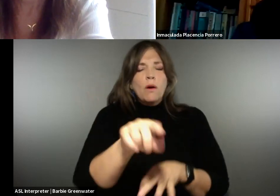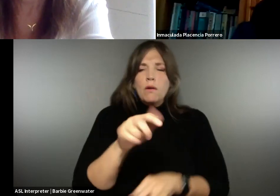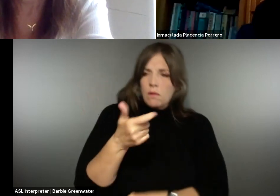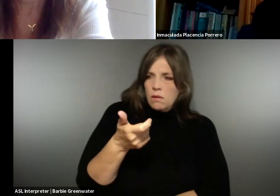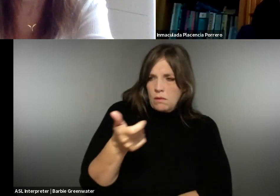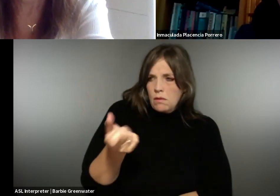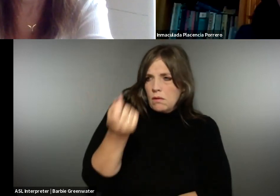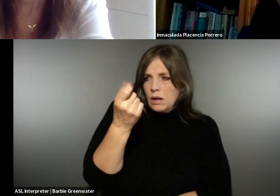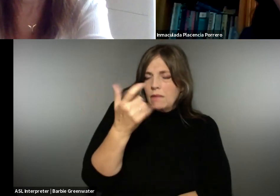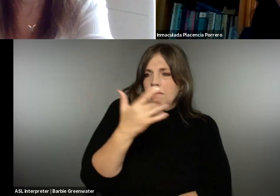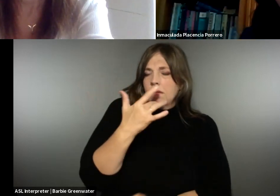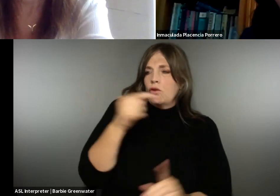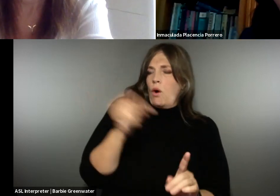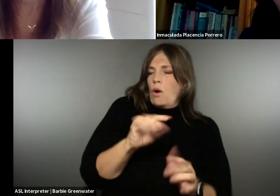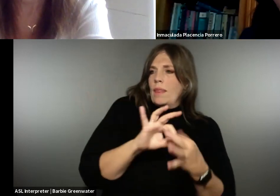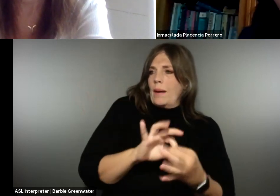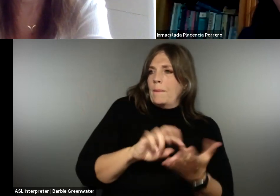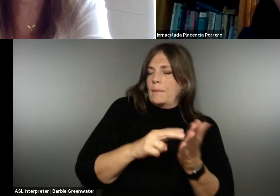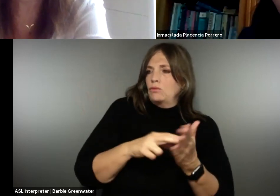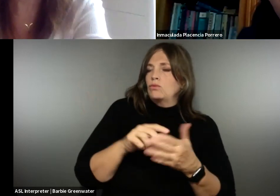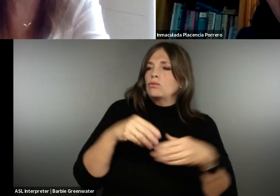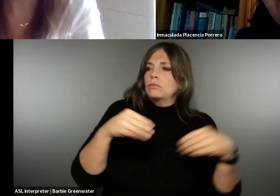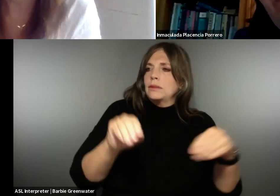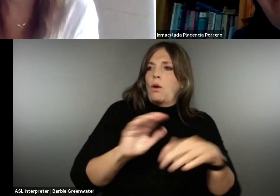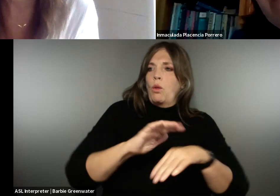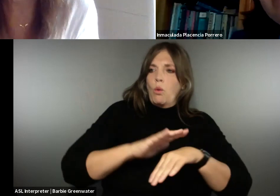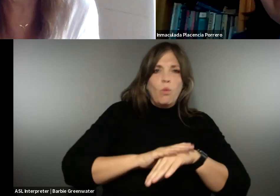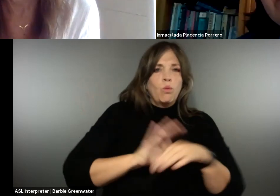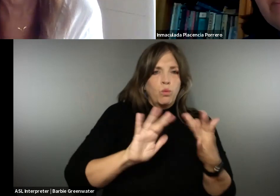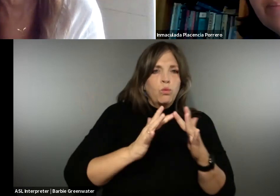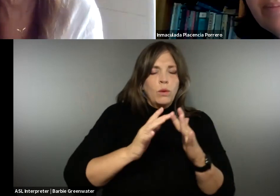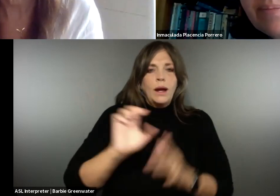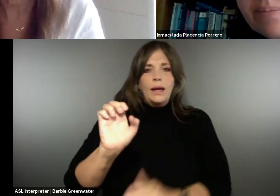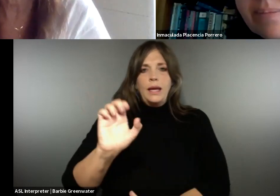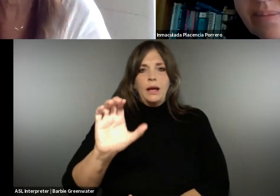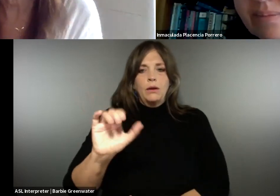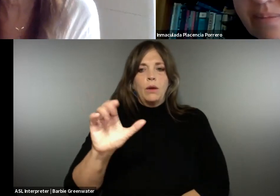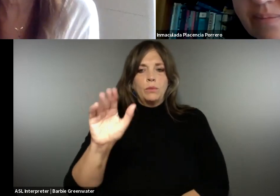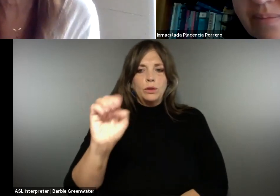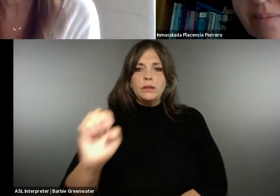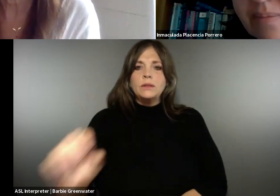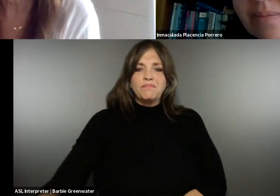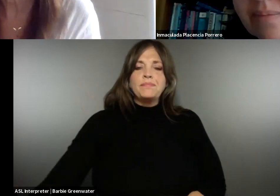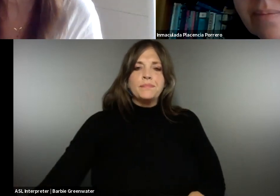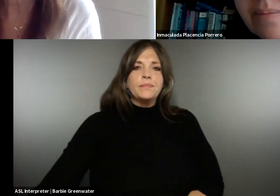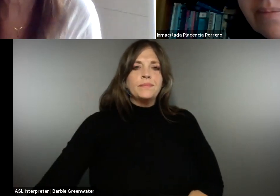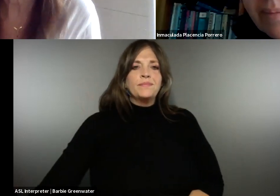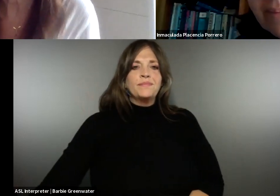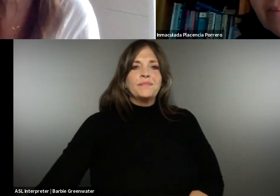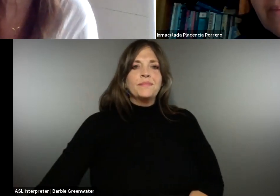the accessibility act will work and in particular in this area of E-commerce. So I give you back the